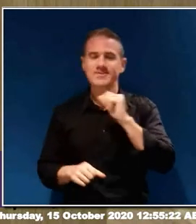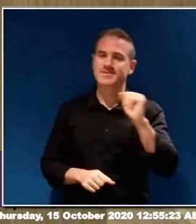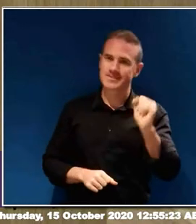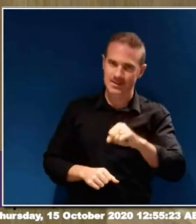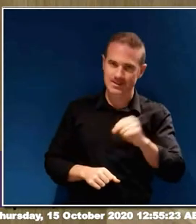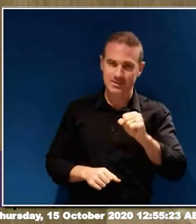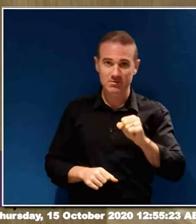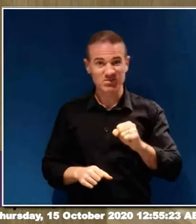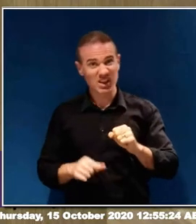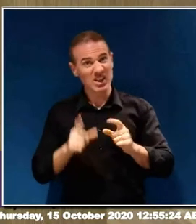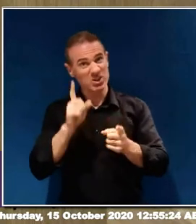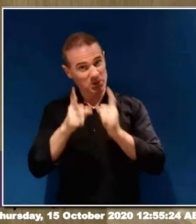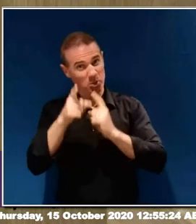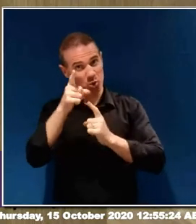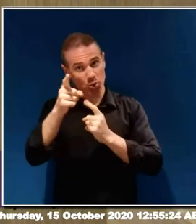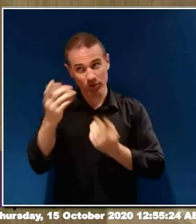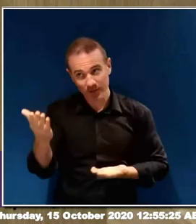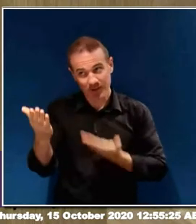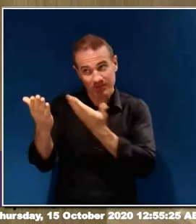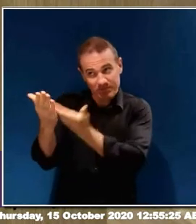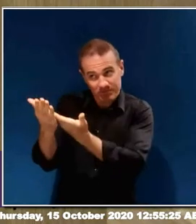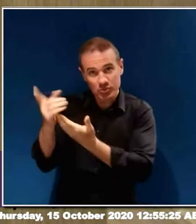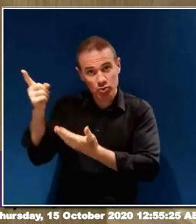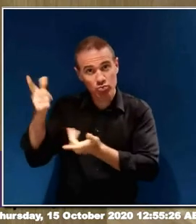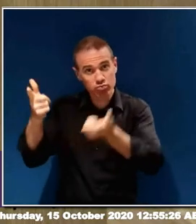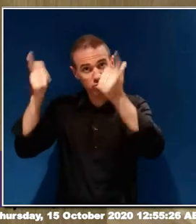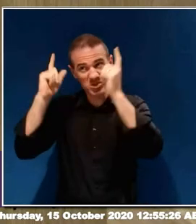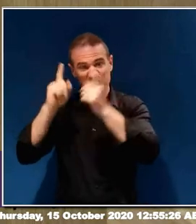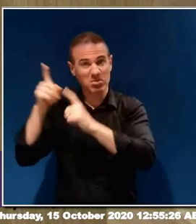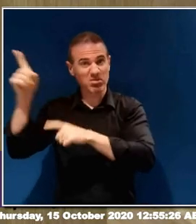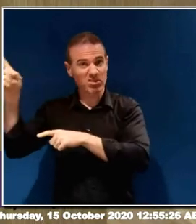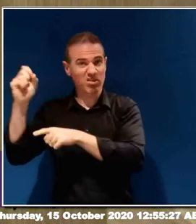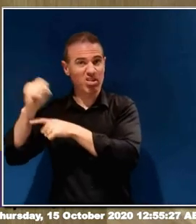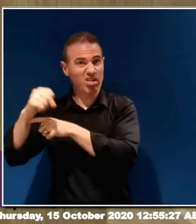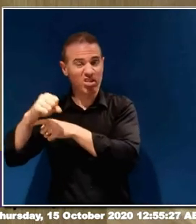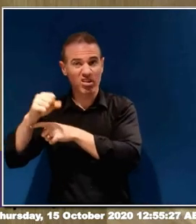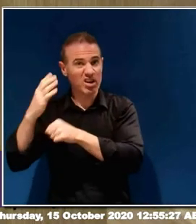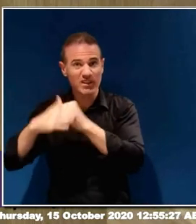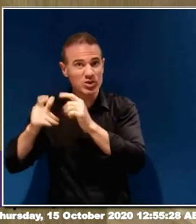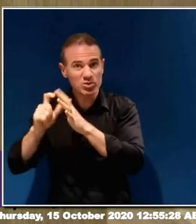The cases that I had, they did follow that through. OK.